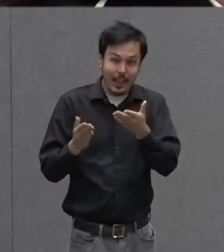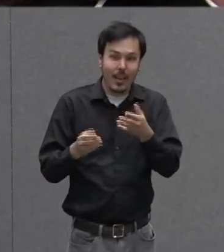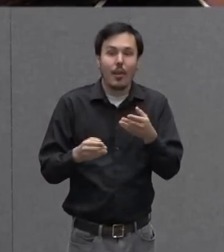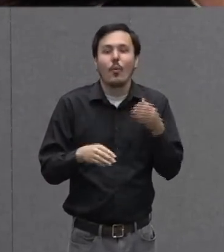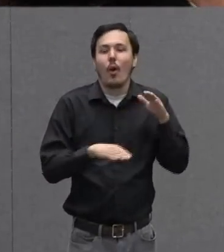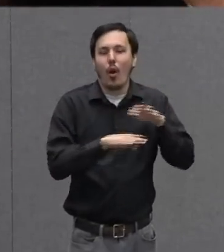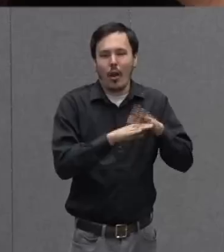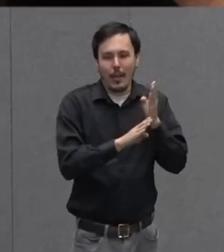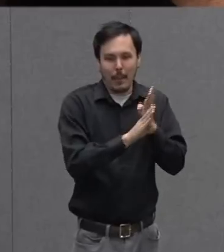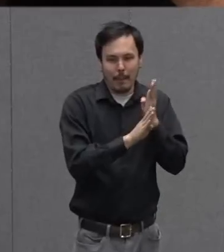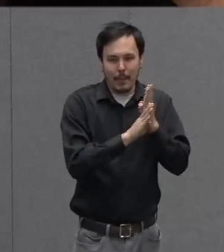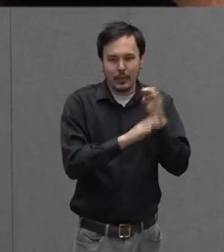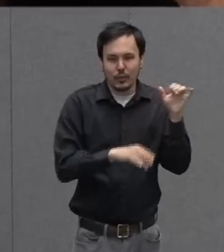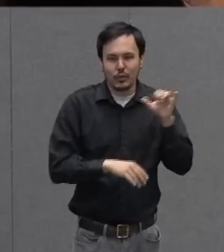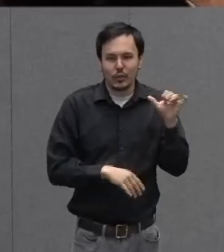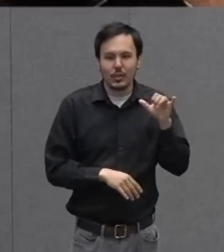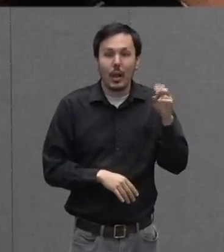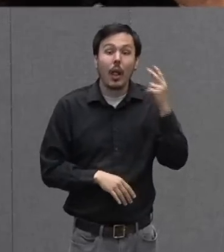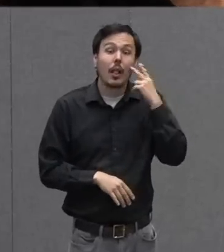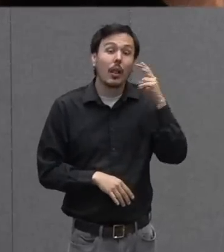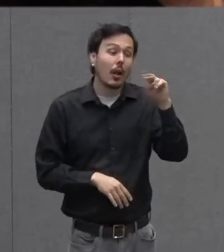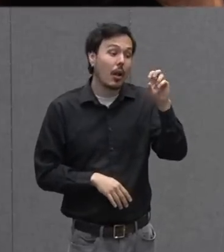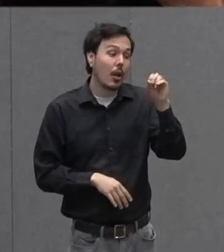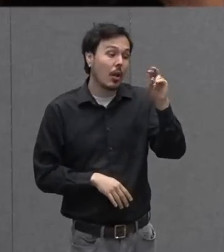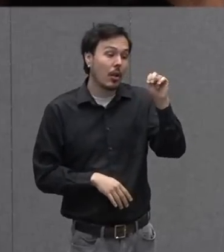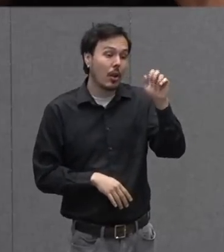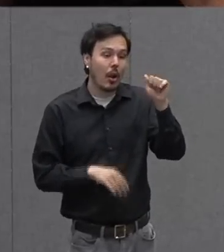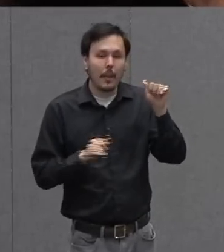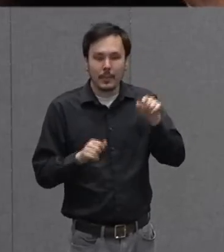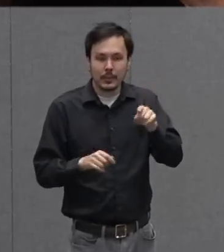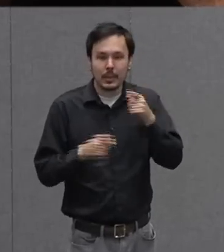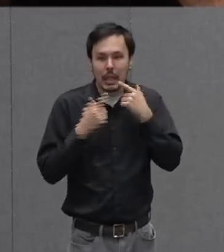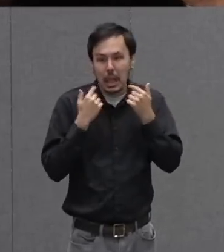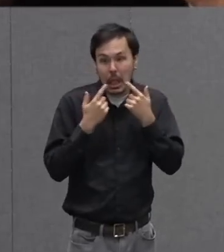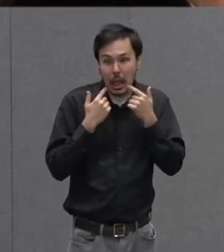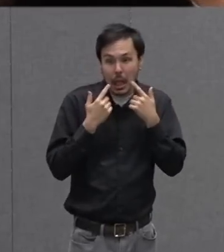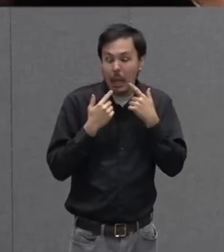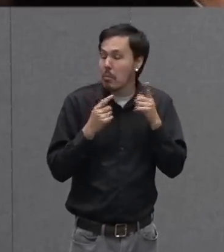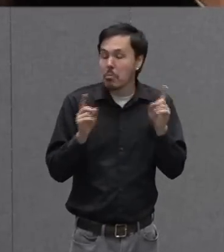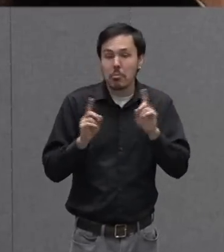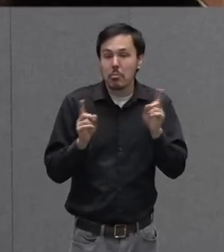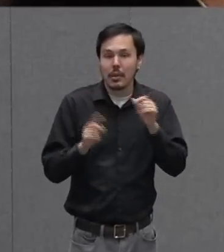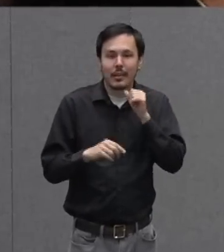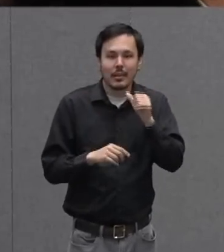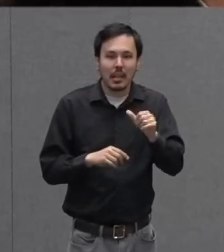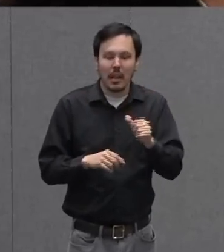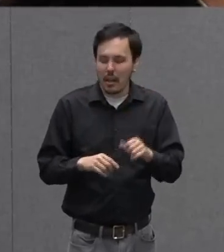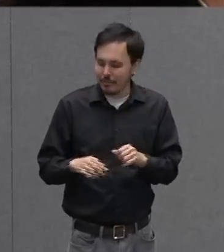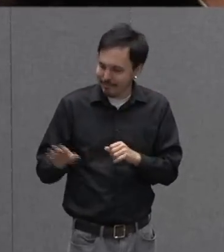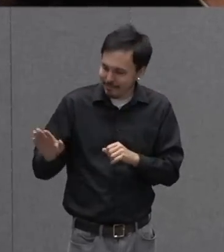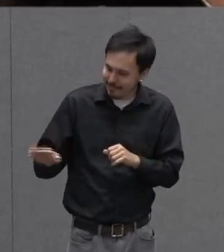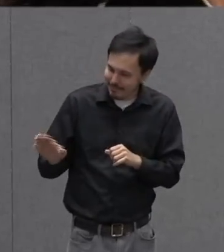He thought his nana might laugh her deep laugh, but she didn't. She patted him on the head and told him,